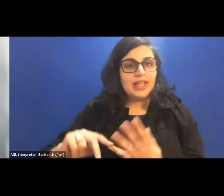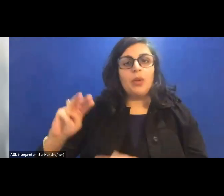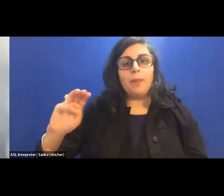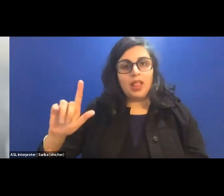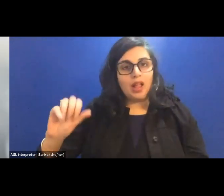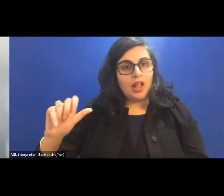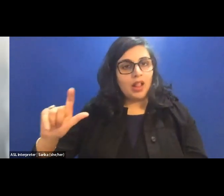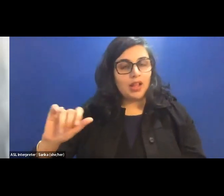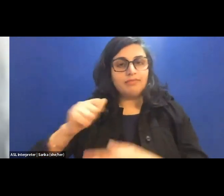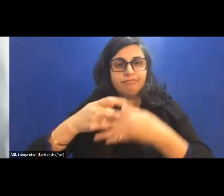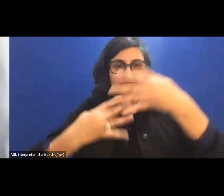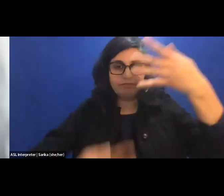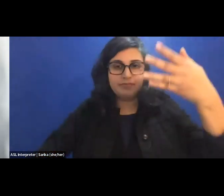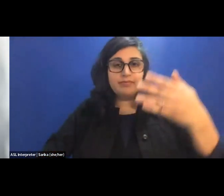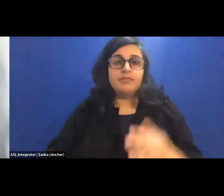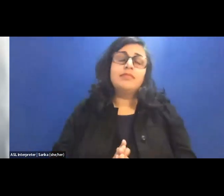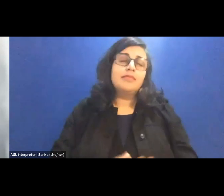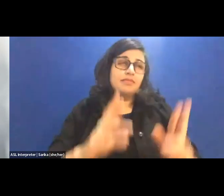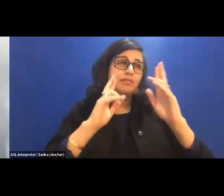Clackamas, Chinook, Tualatin, Kalapuya, Molalla, and other